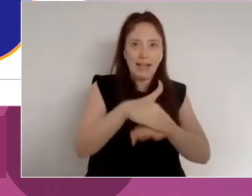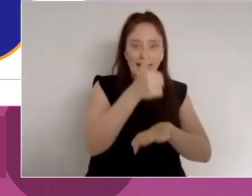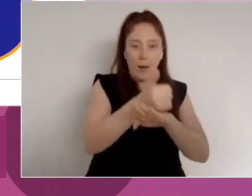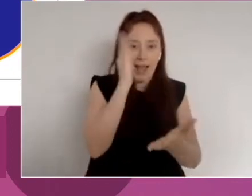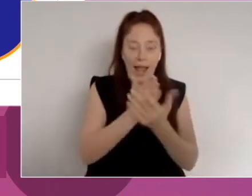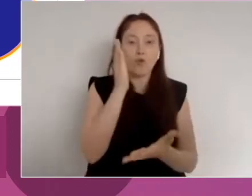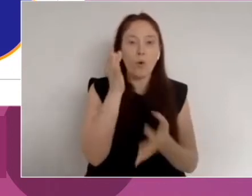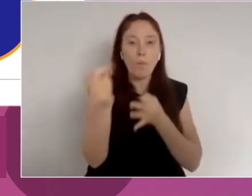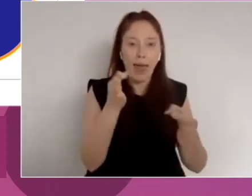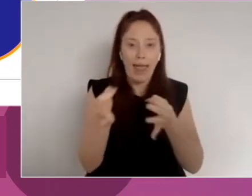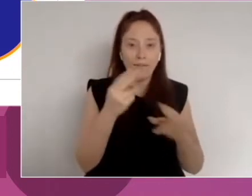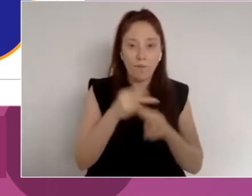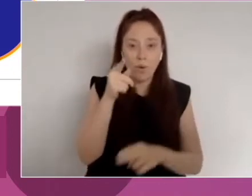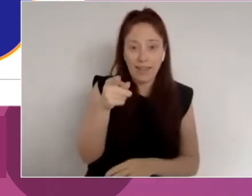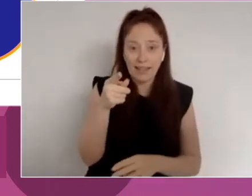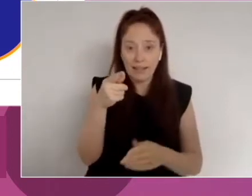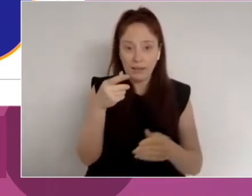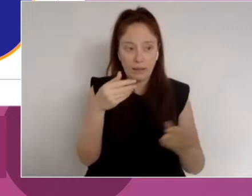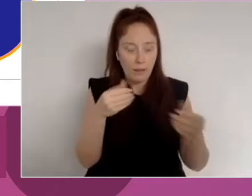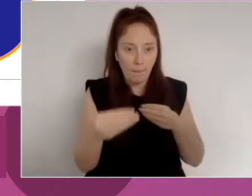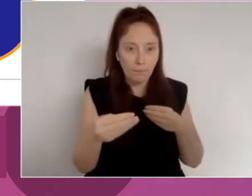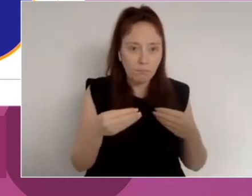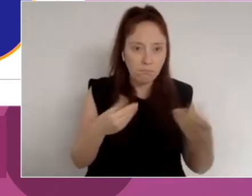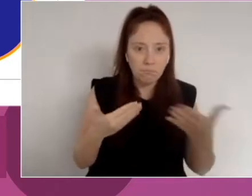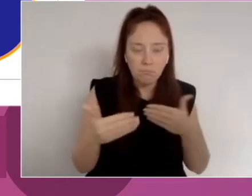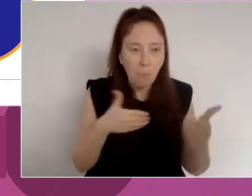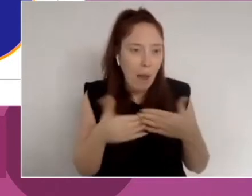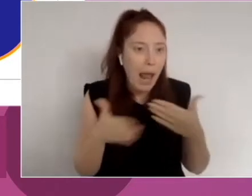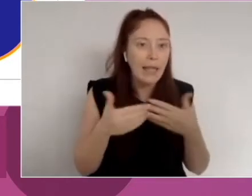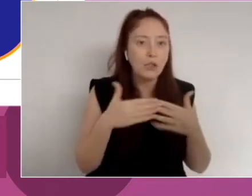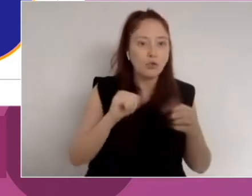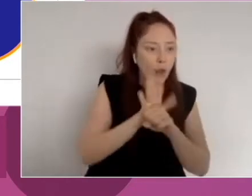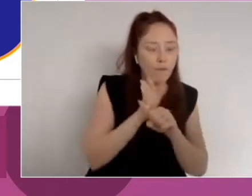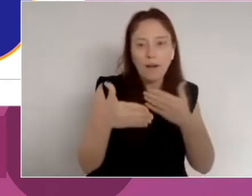to deal with COVID? Now, this goes within a context where national plans to deal with national